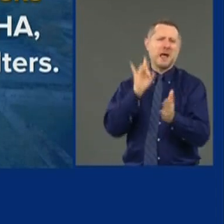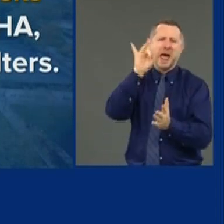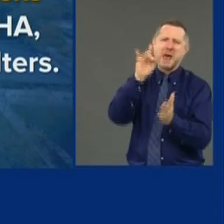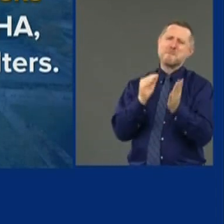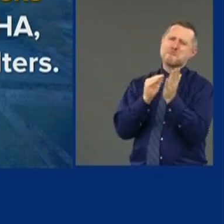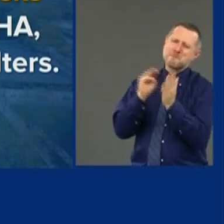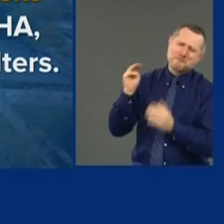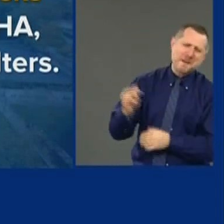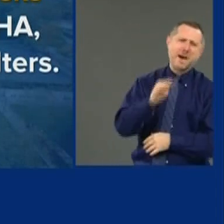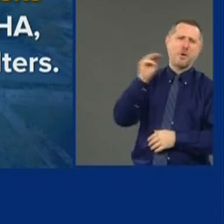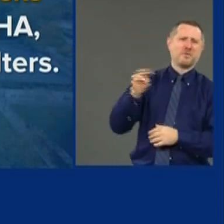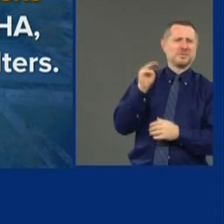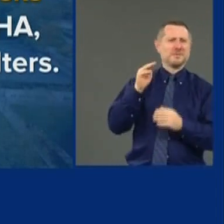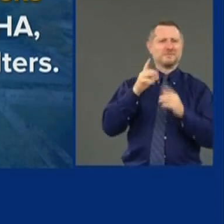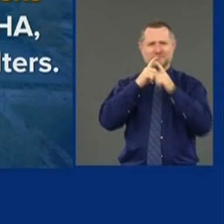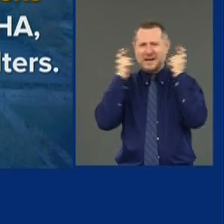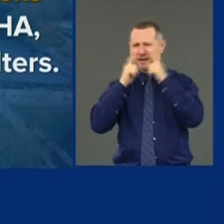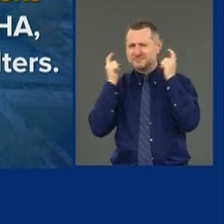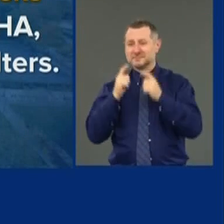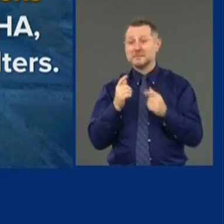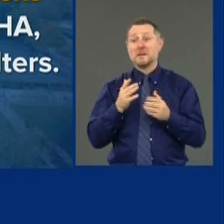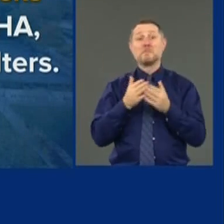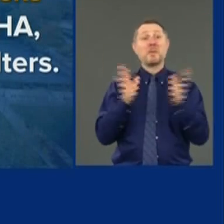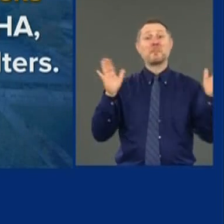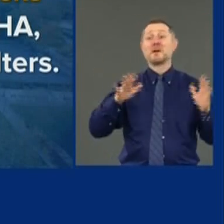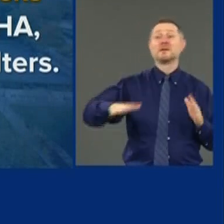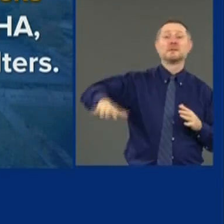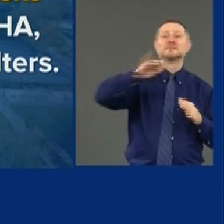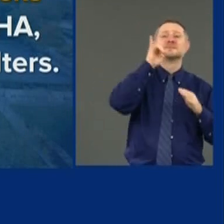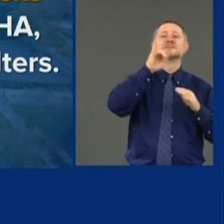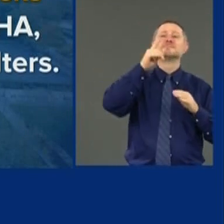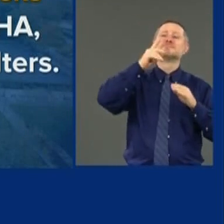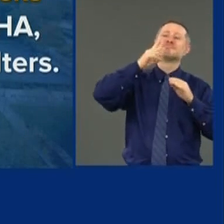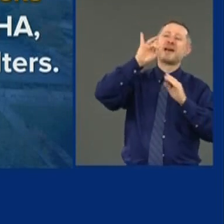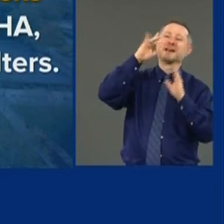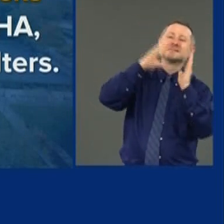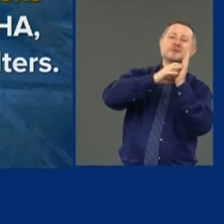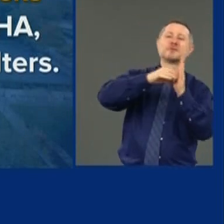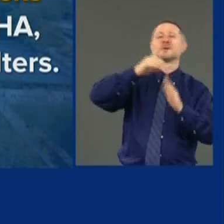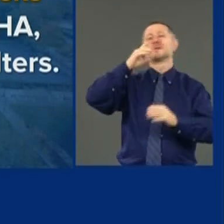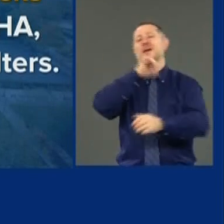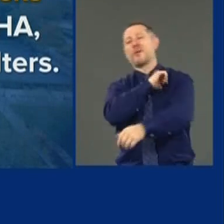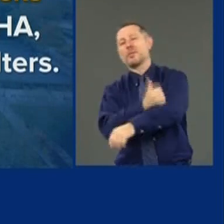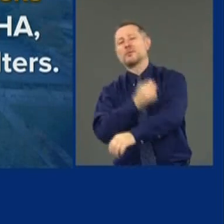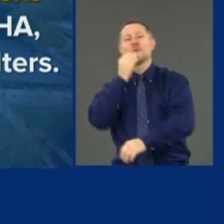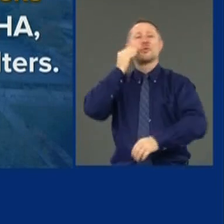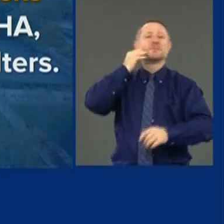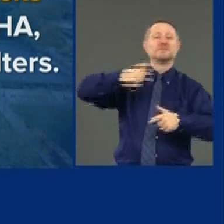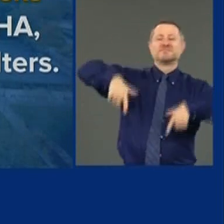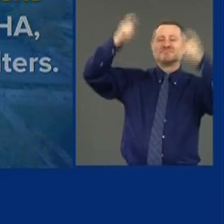SITES LITERALLY THROUGHOUT THE CITY WE HAVE DELIVERED MORE THAN 8 MILLION MASKS ACROSS